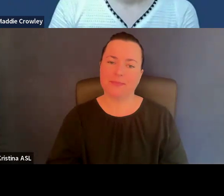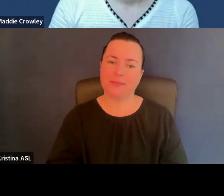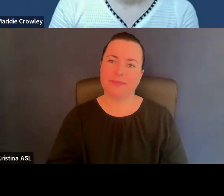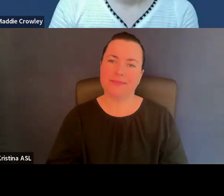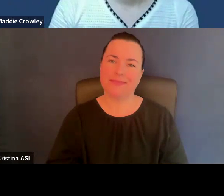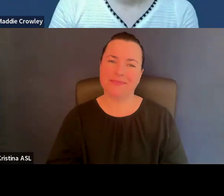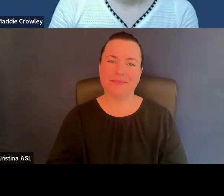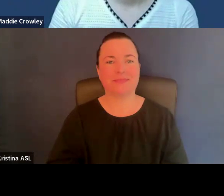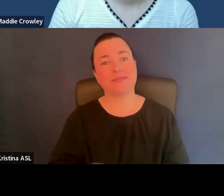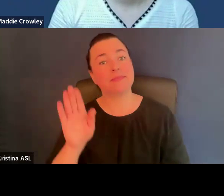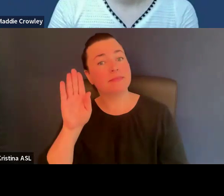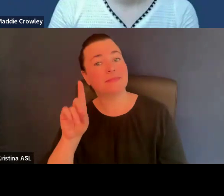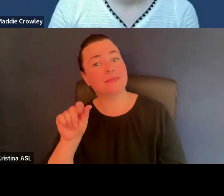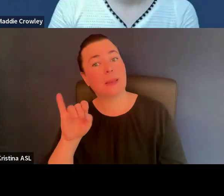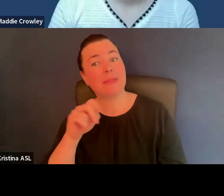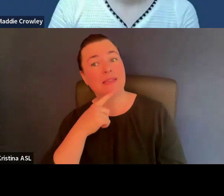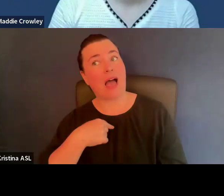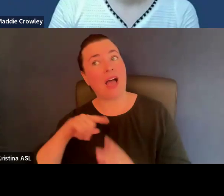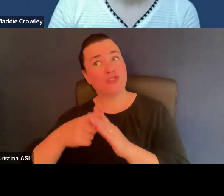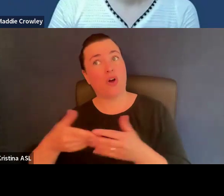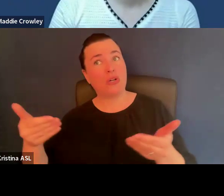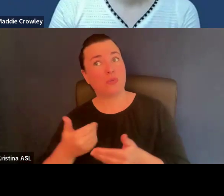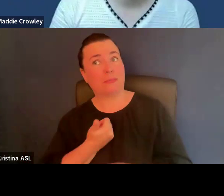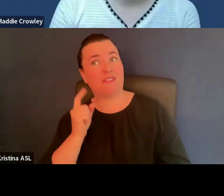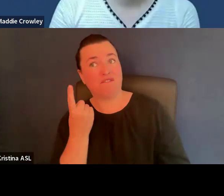I guess I'll go first, since I started the introductions.